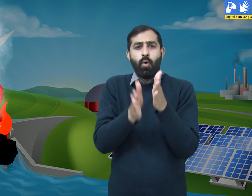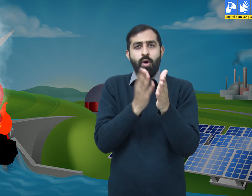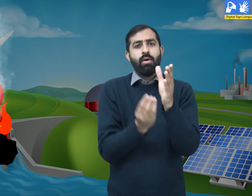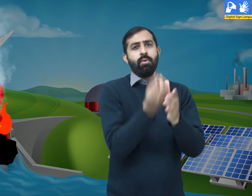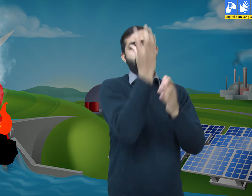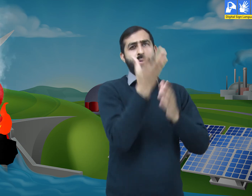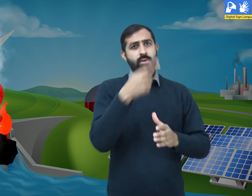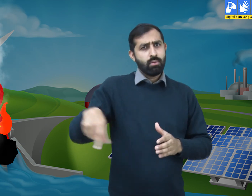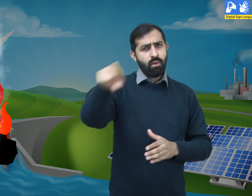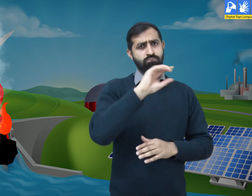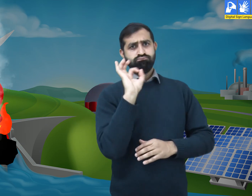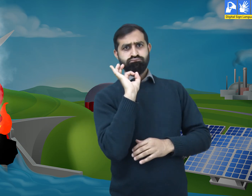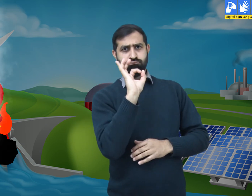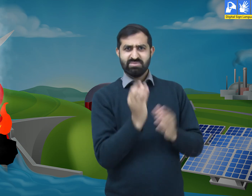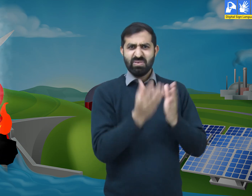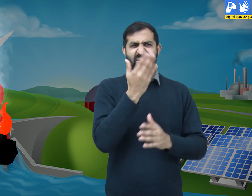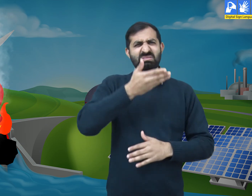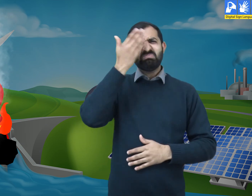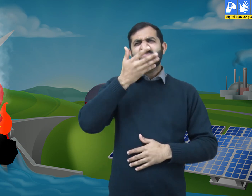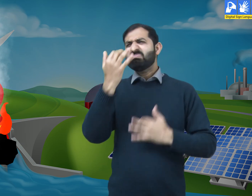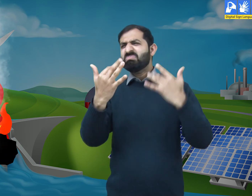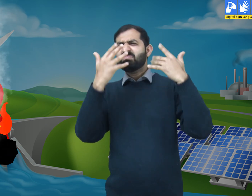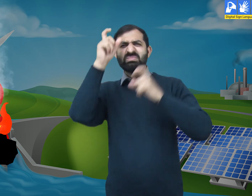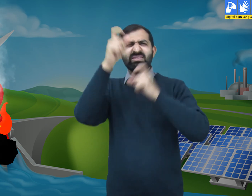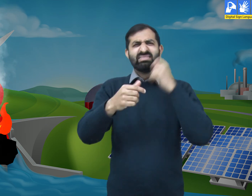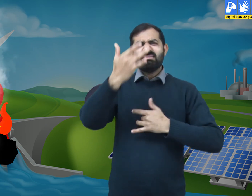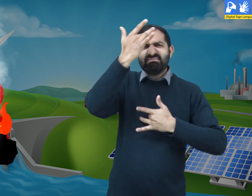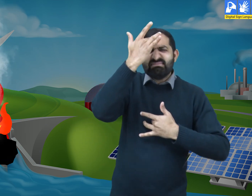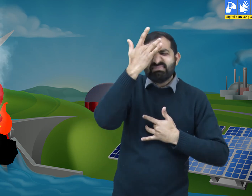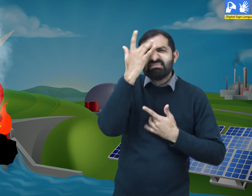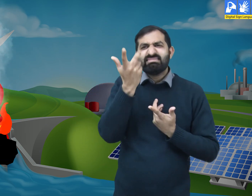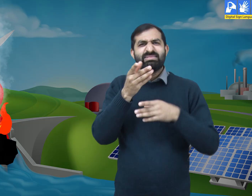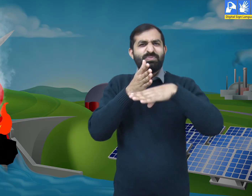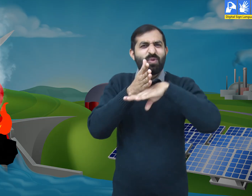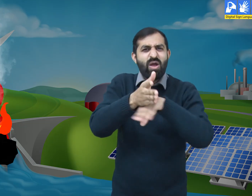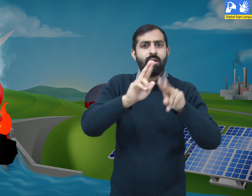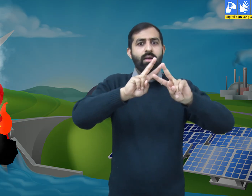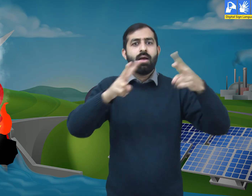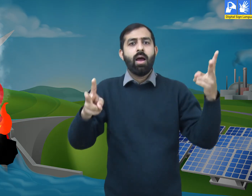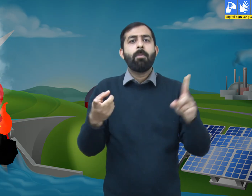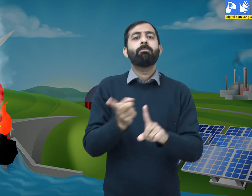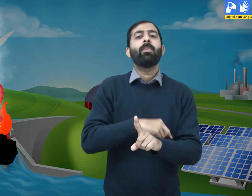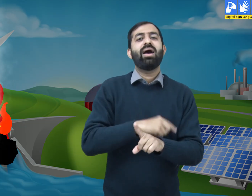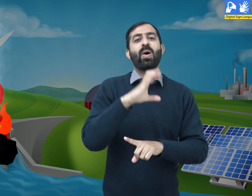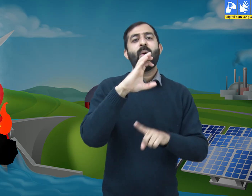Steam locomotives release hot gases or smoke that causes air pollution and various diseases.